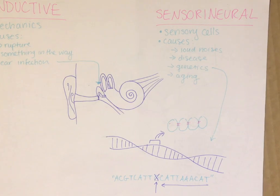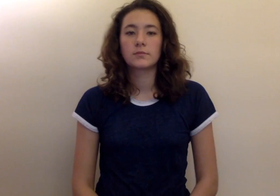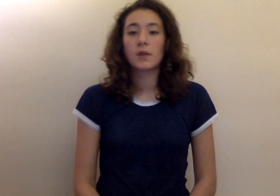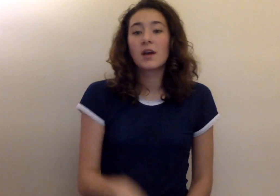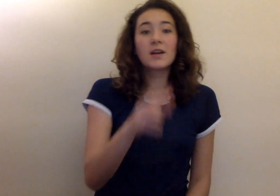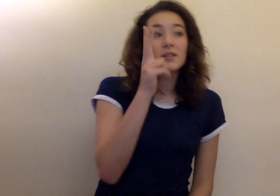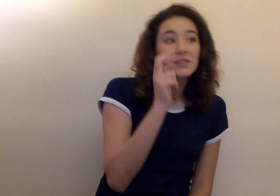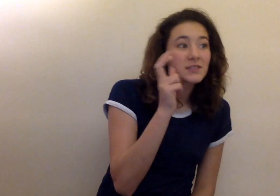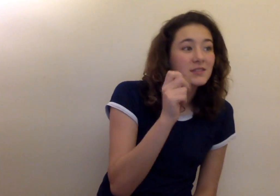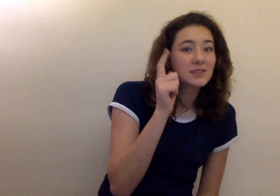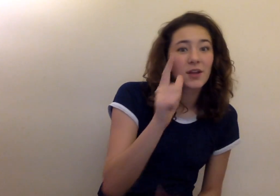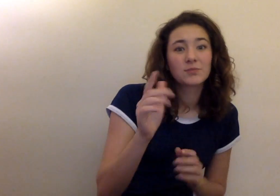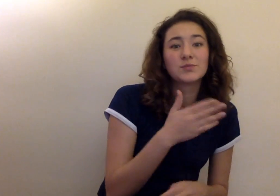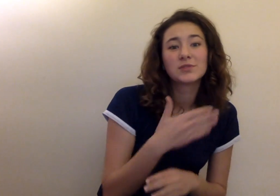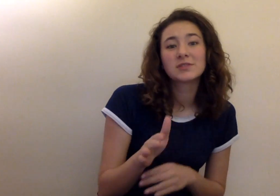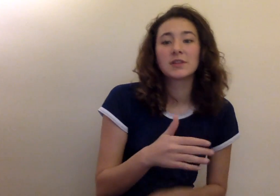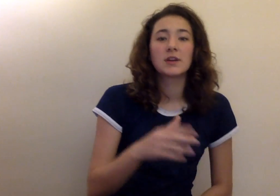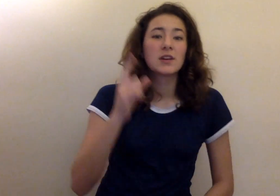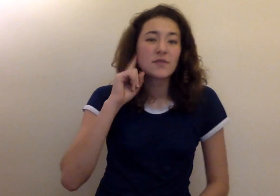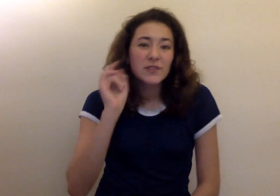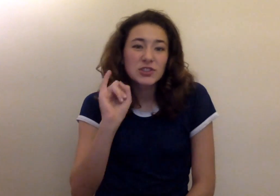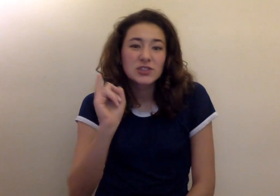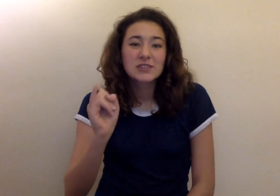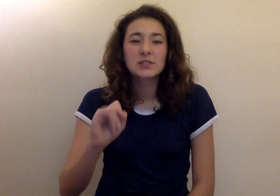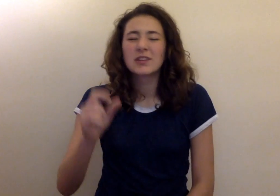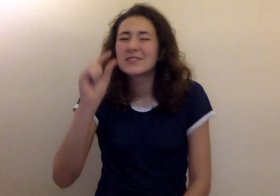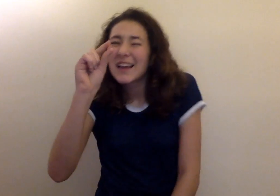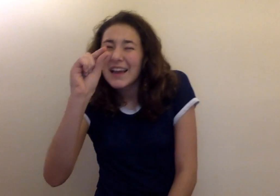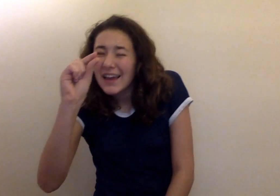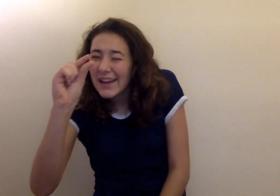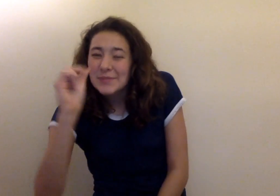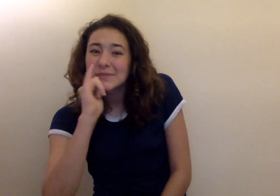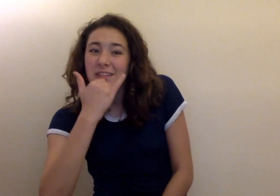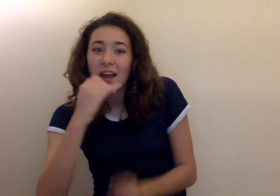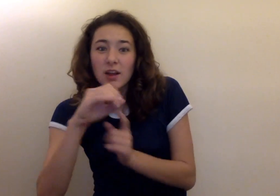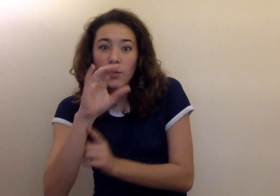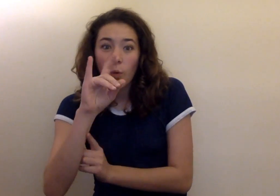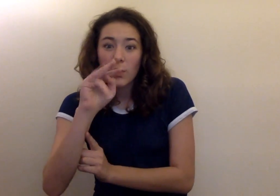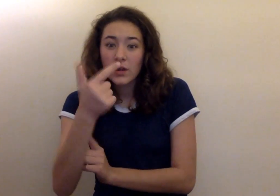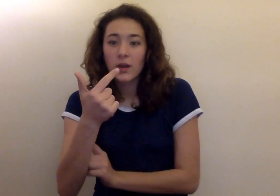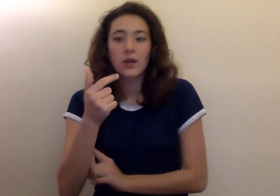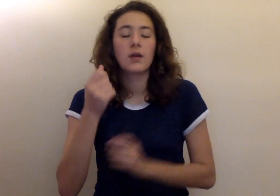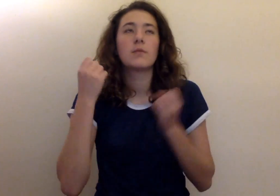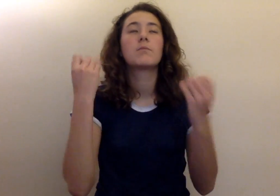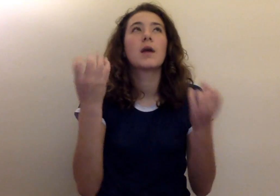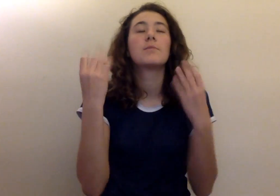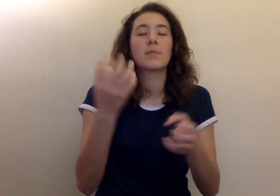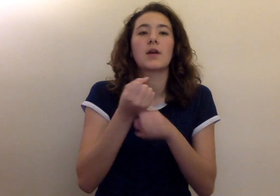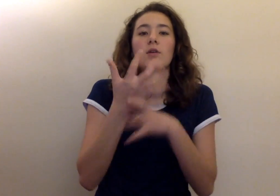From listening to loud music, to ear infections, to tiny errors in coding, there are so many causes of deafness!